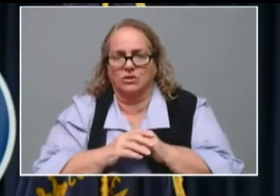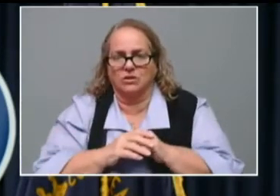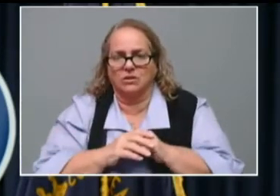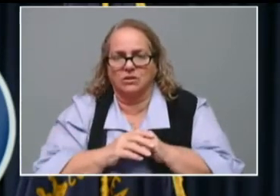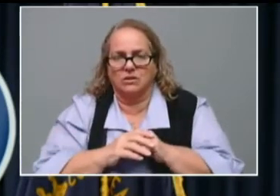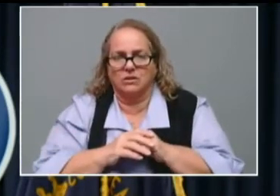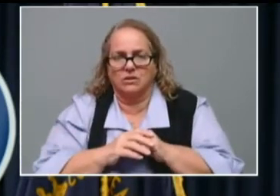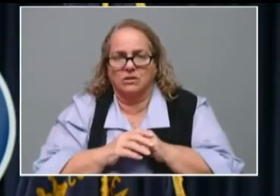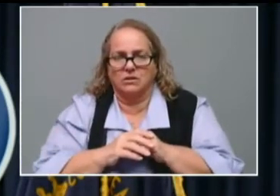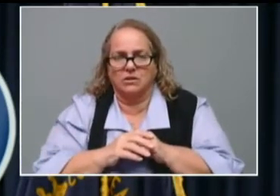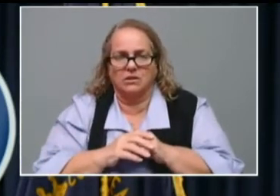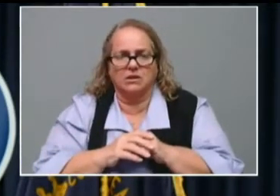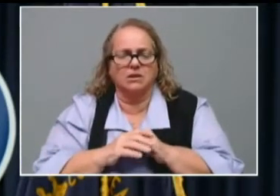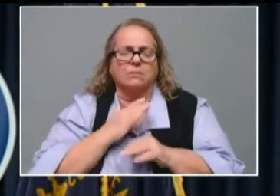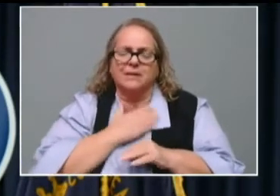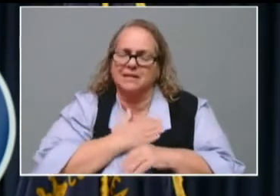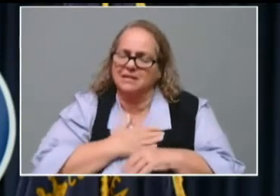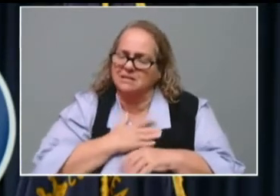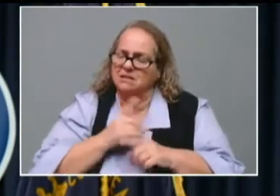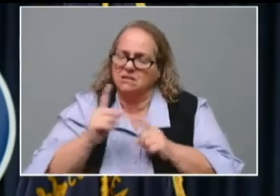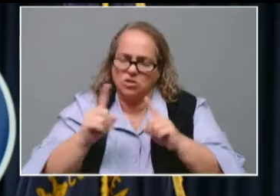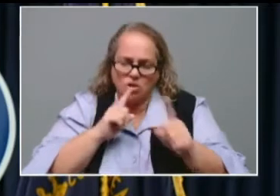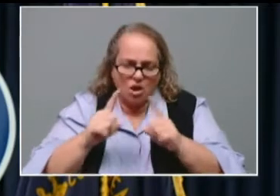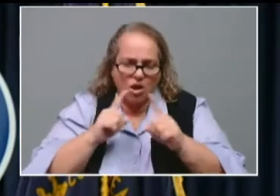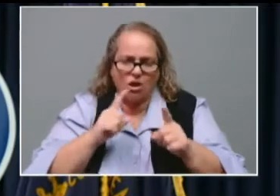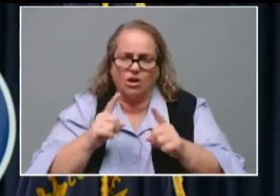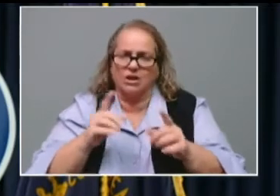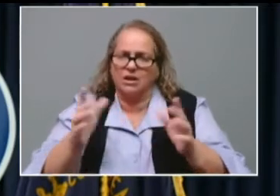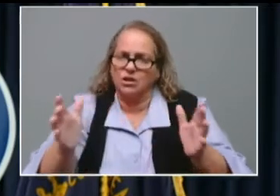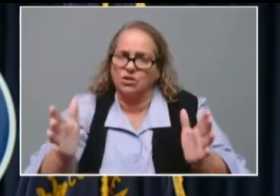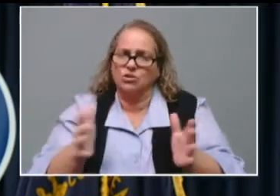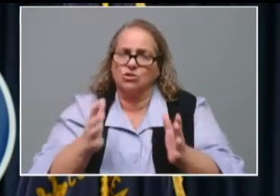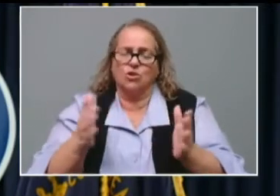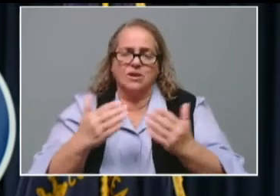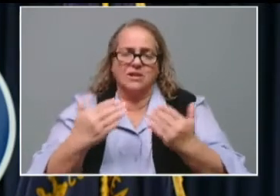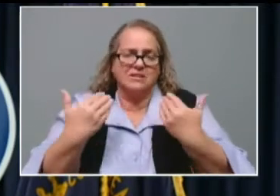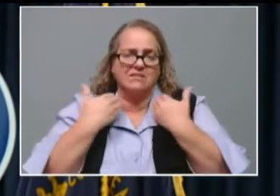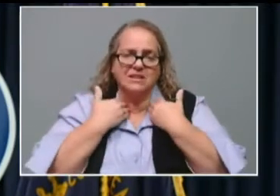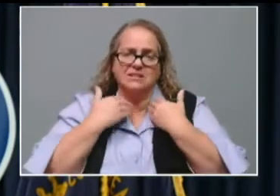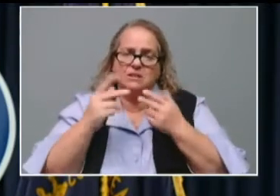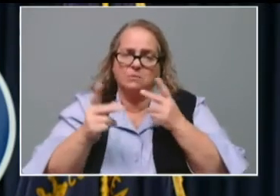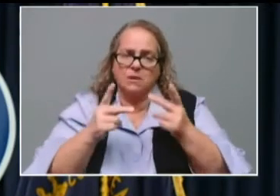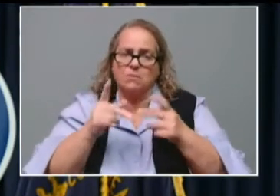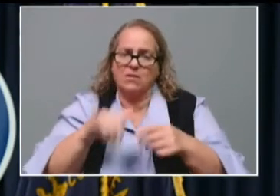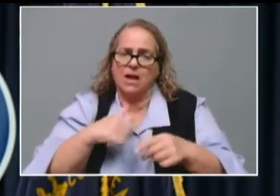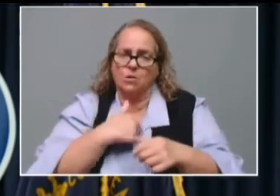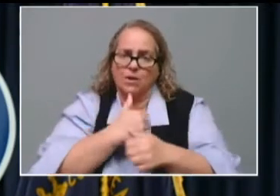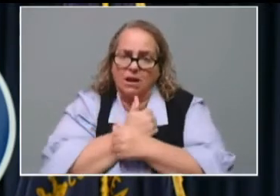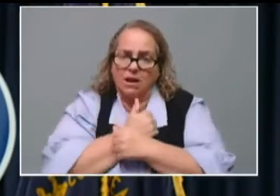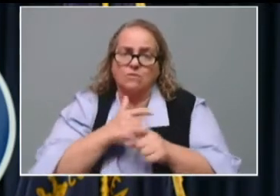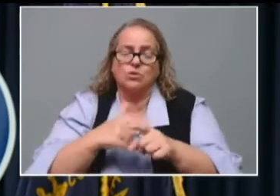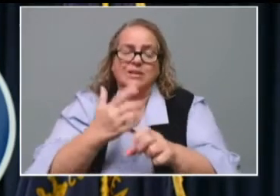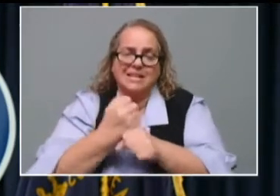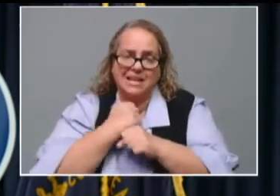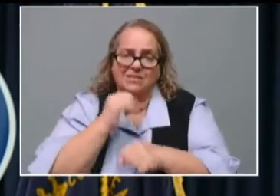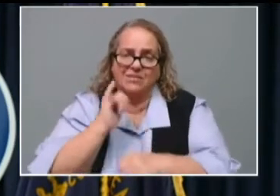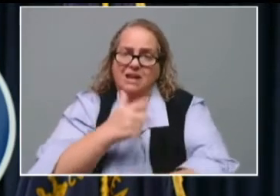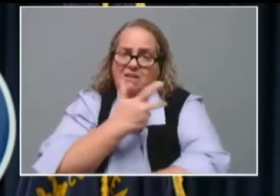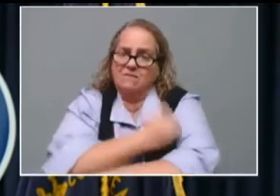talk to encourage convince those that we love to get this vaccine can give us all of our world back.